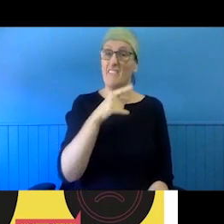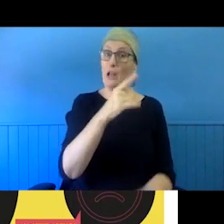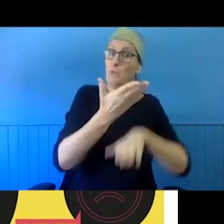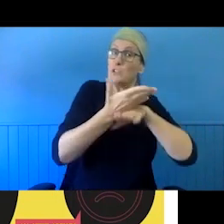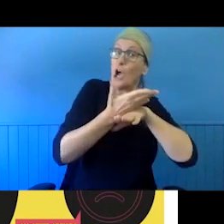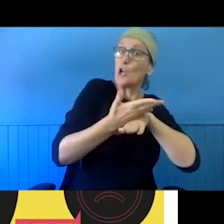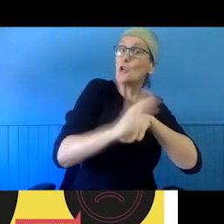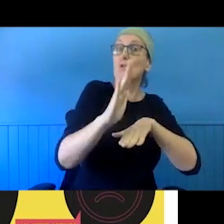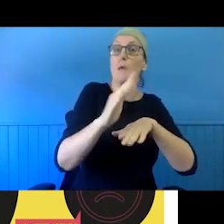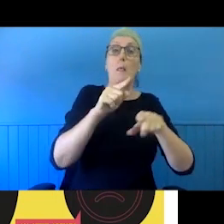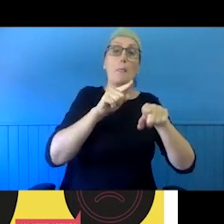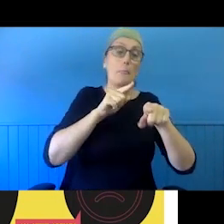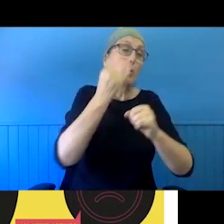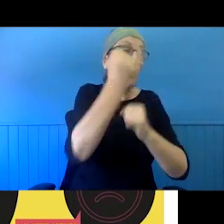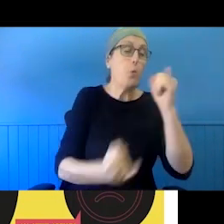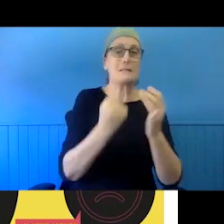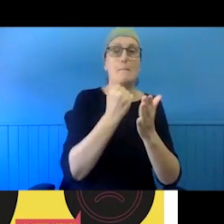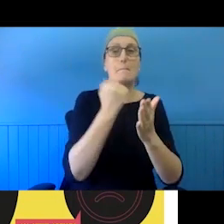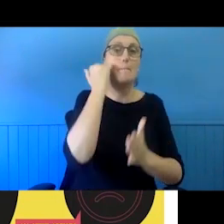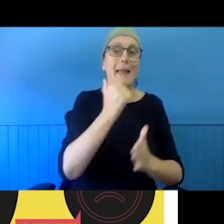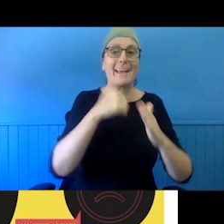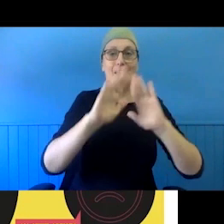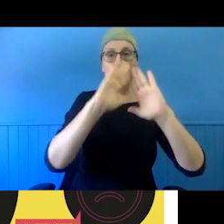Kickstarter campaign with this group of artists and other people that had